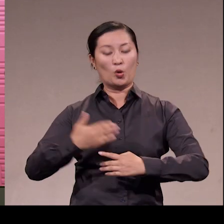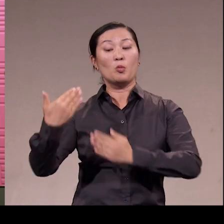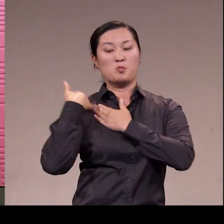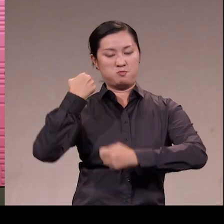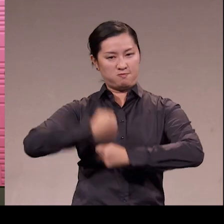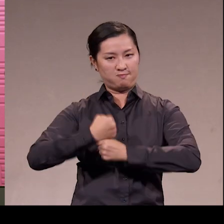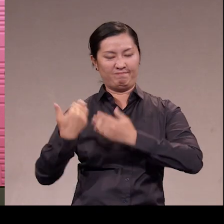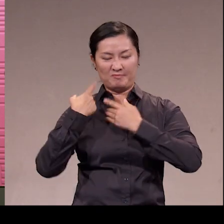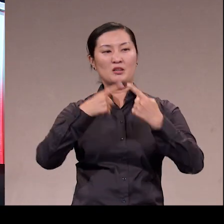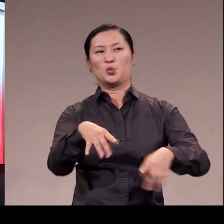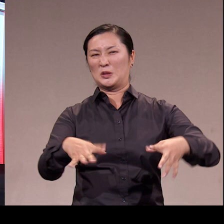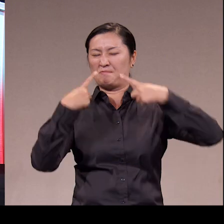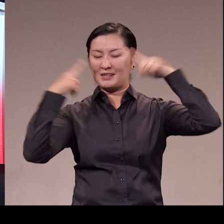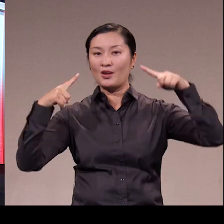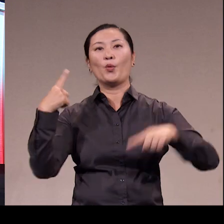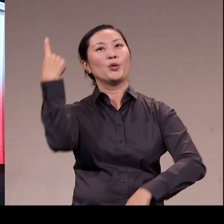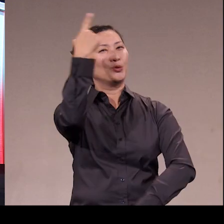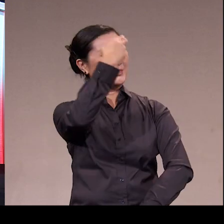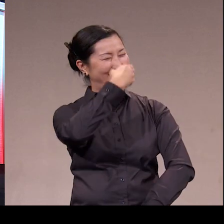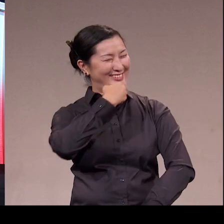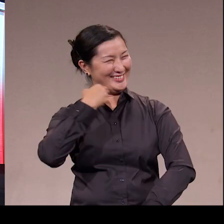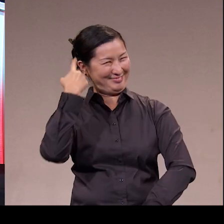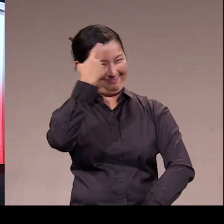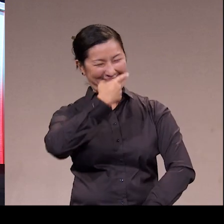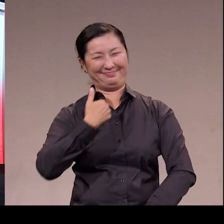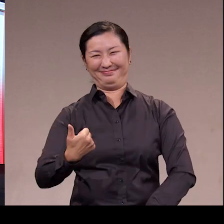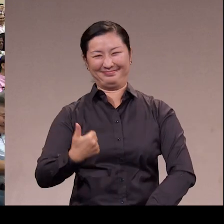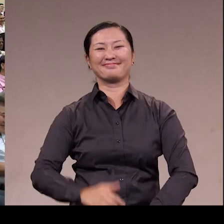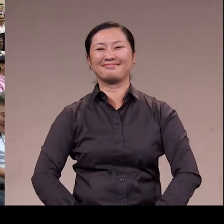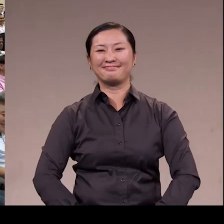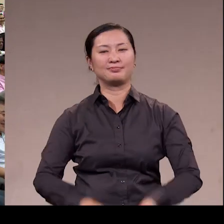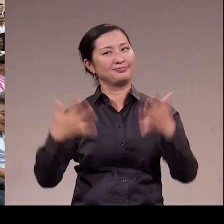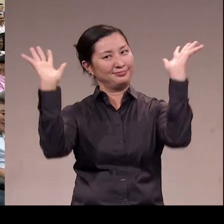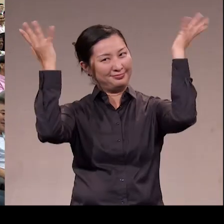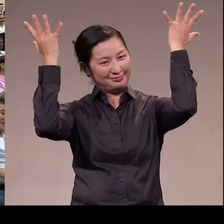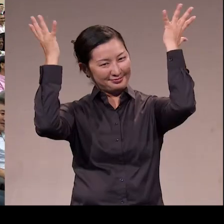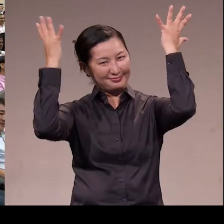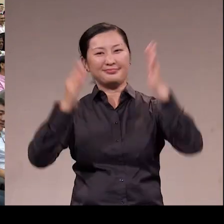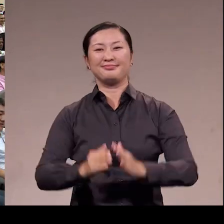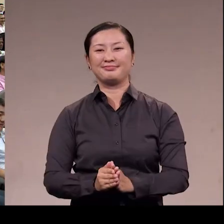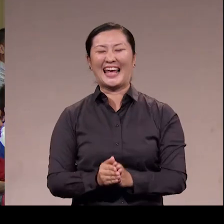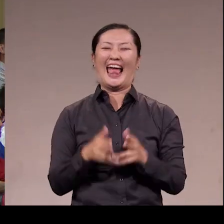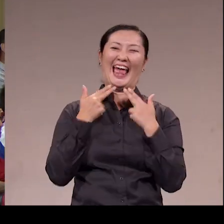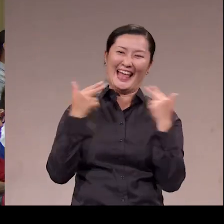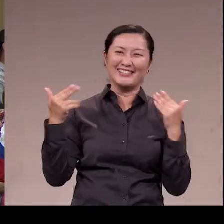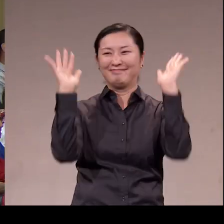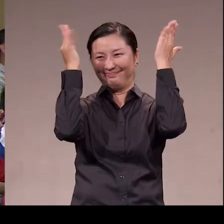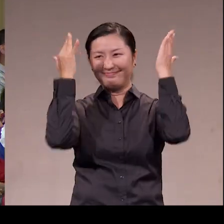and handsome!